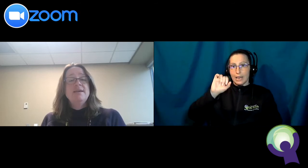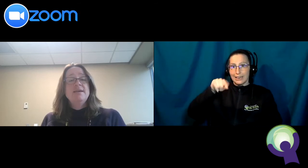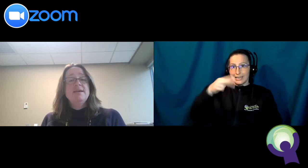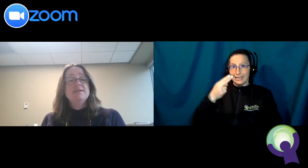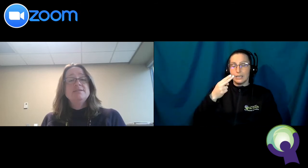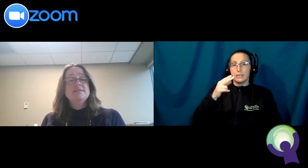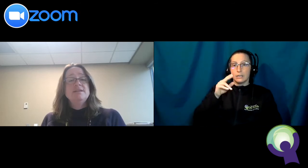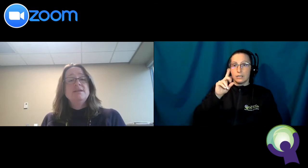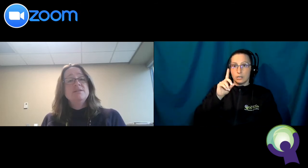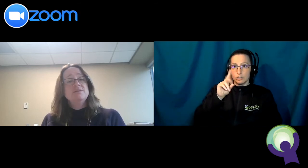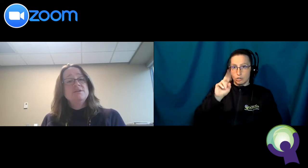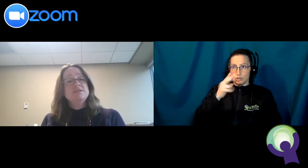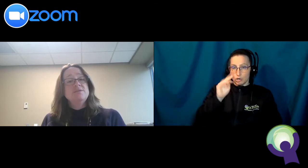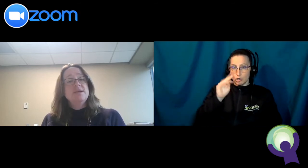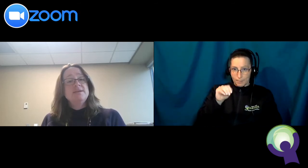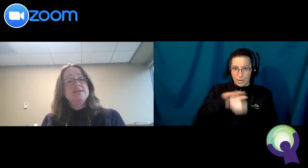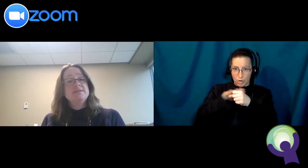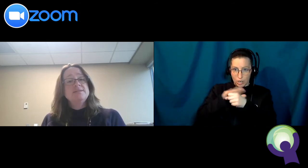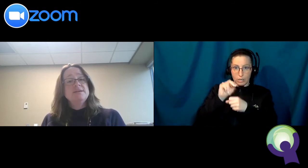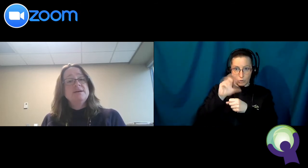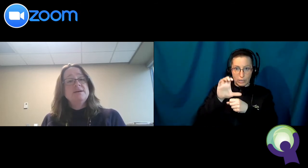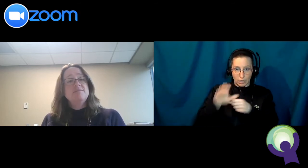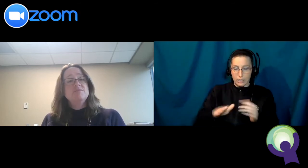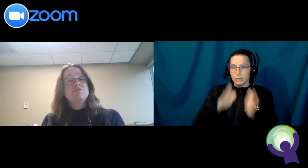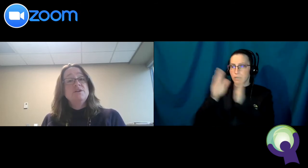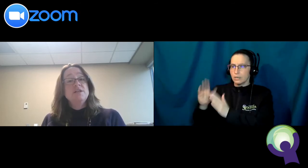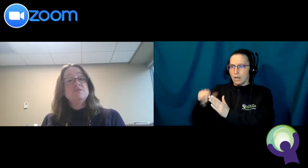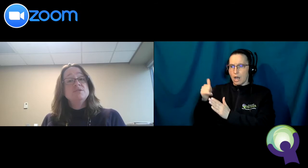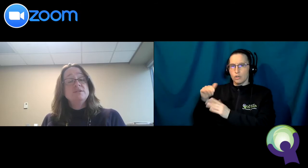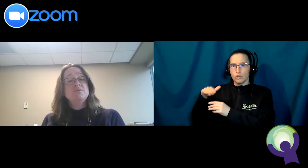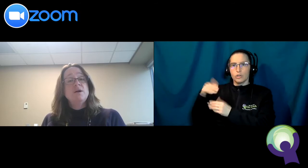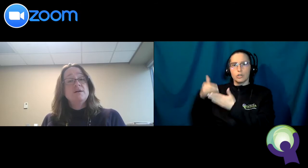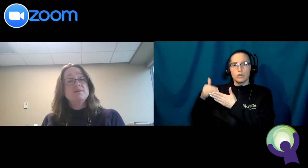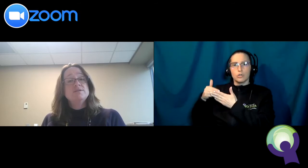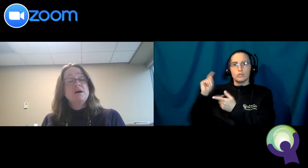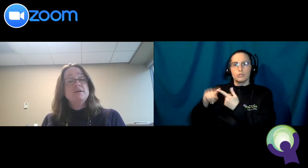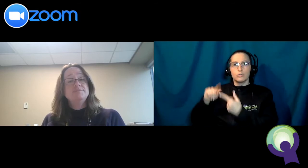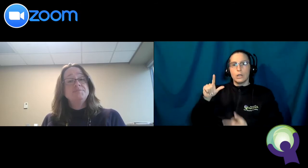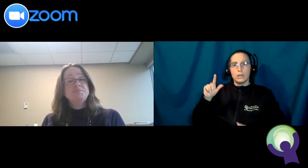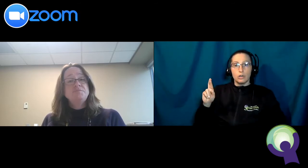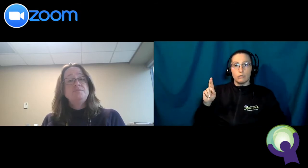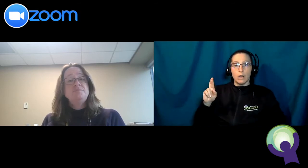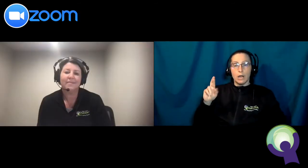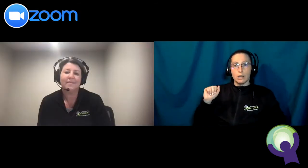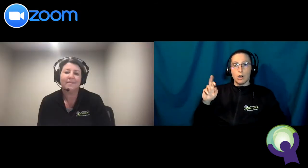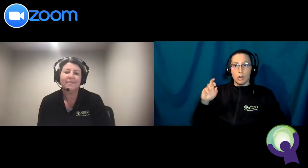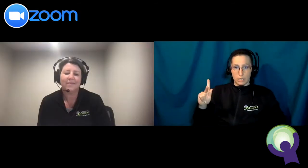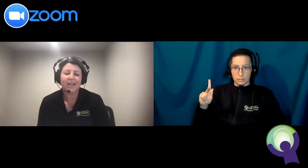And then the other is located very close to Little Rock, Arkansas.